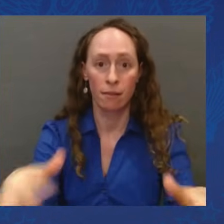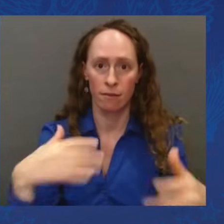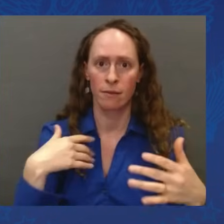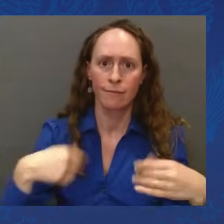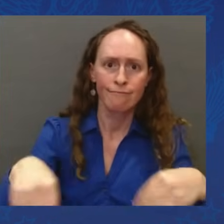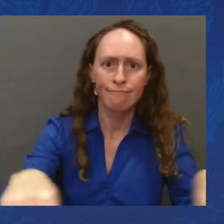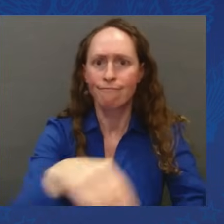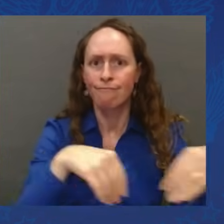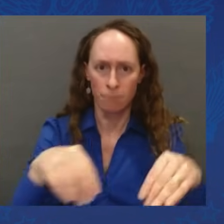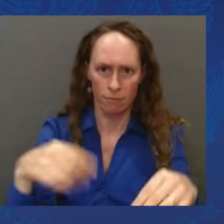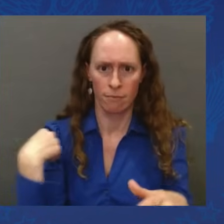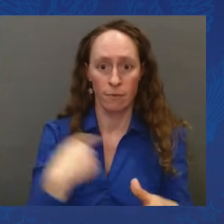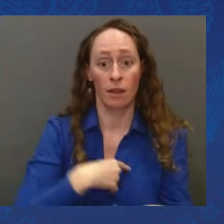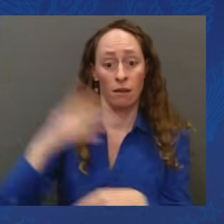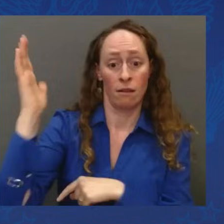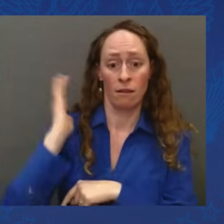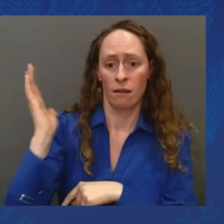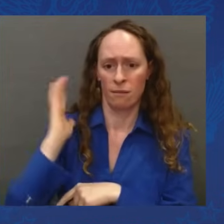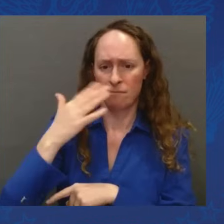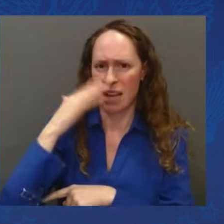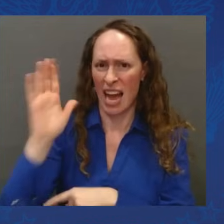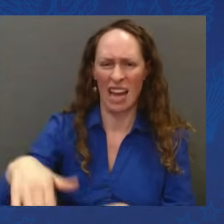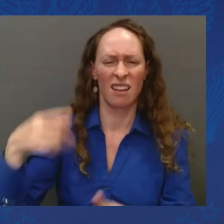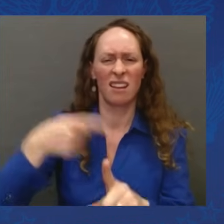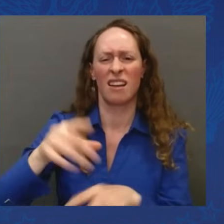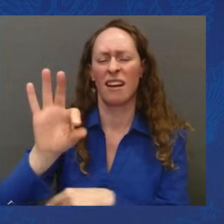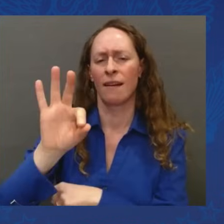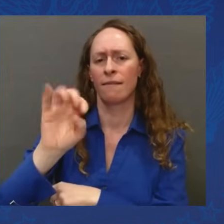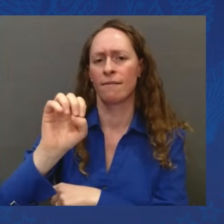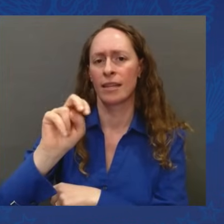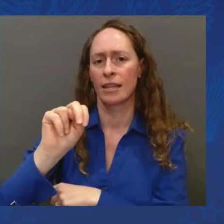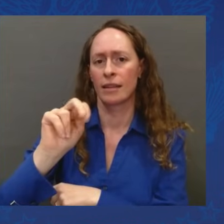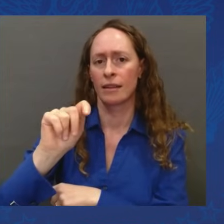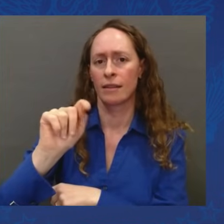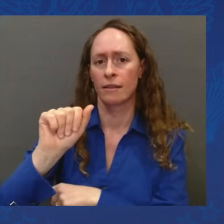But in the years since that time, the challenge has evolved from finished fentanyl